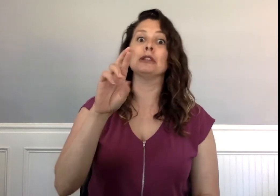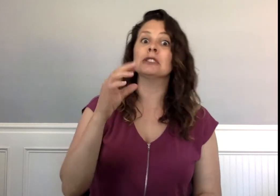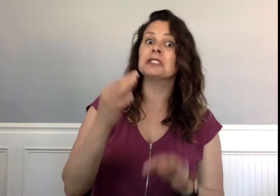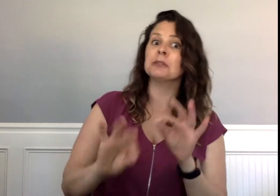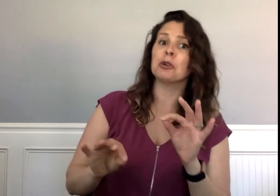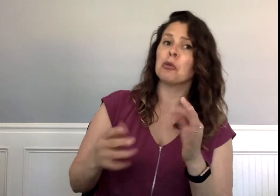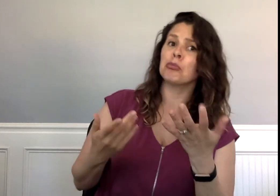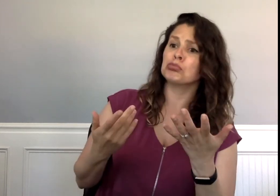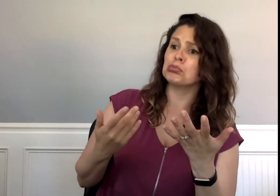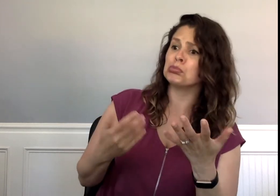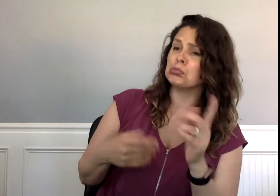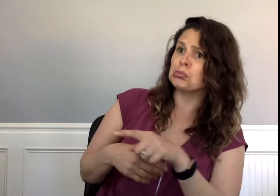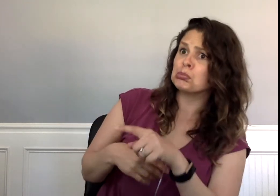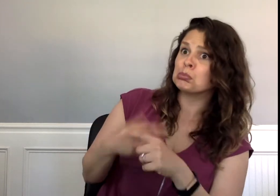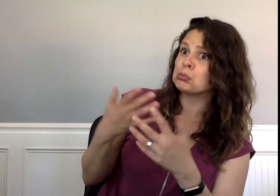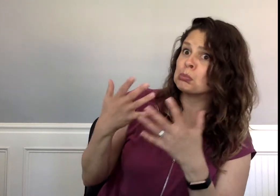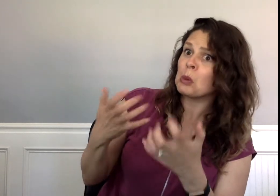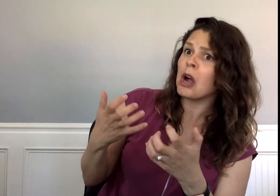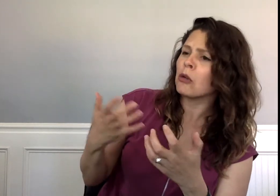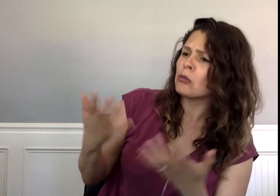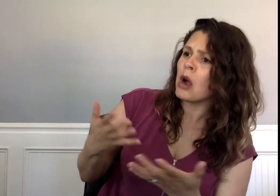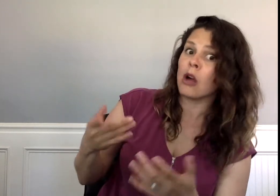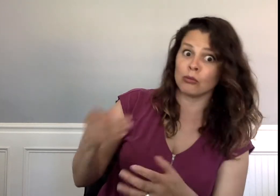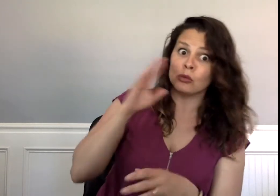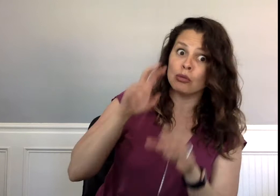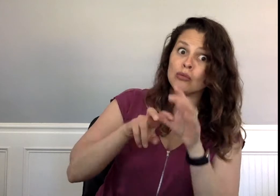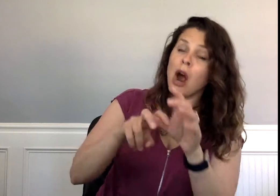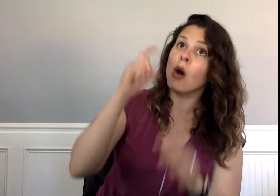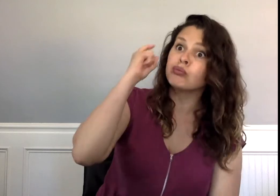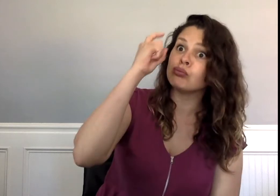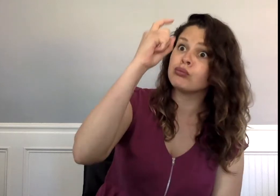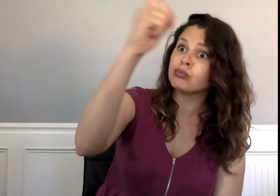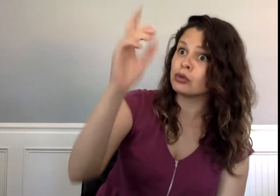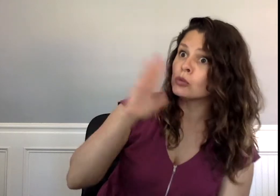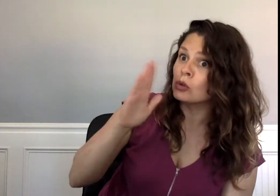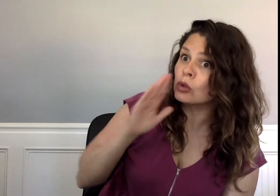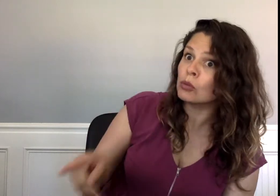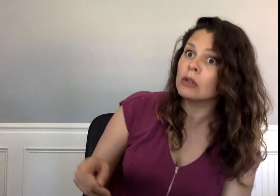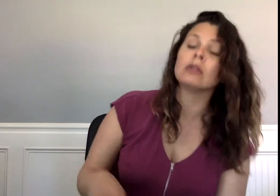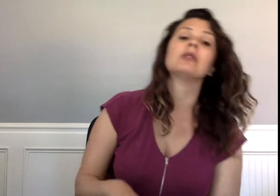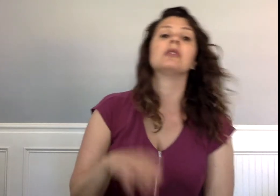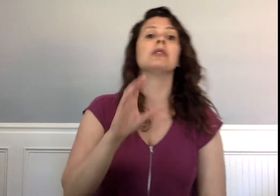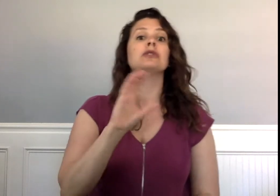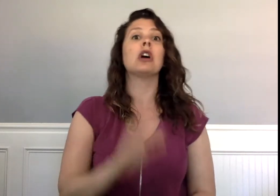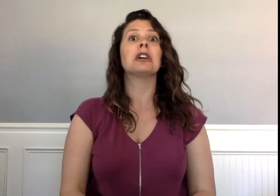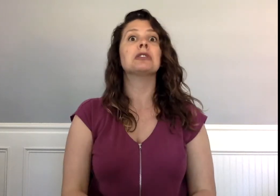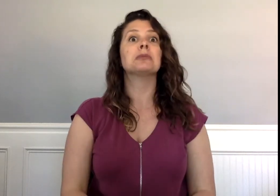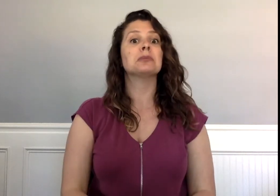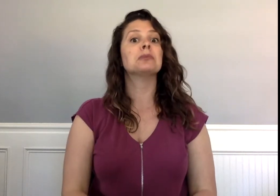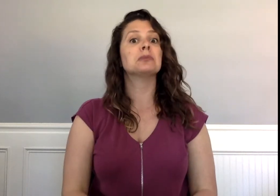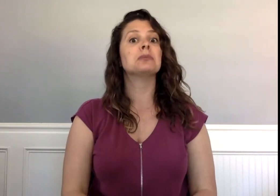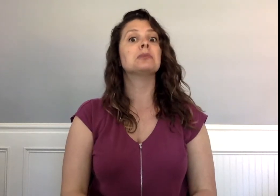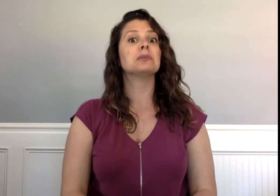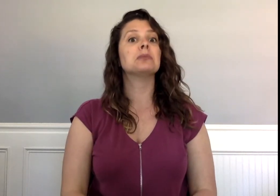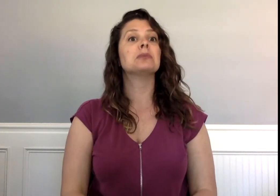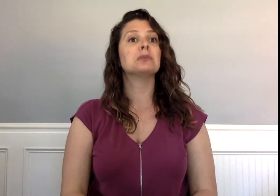“You riding?” Mr. Simple asked Charlie. Charlie nodded hesitantly.